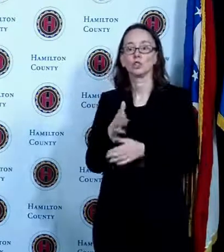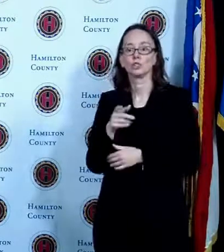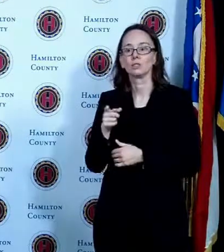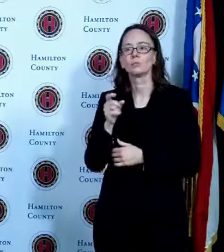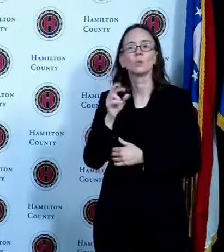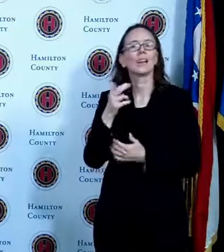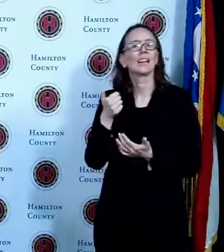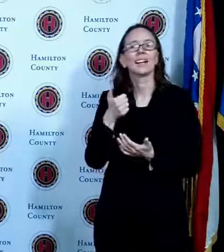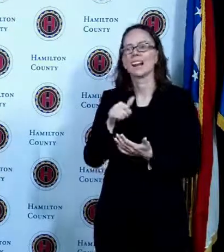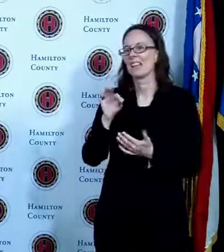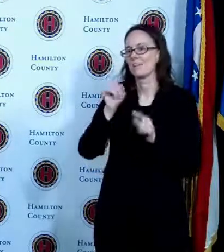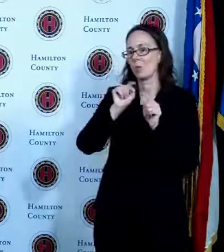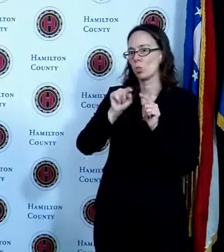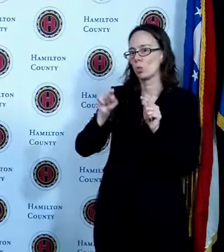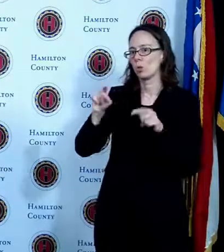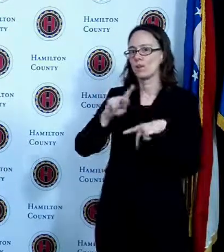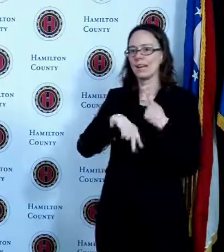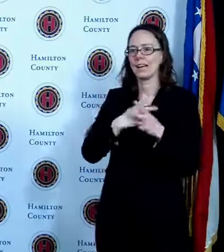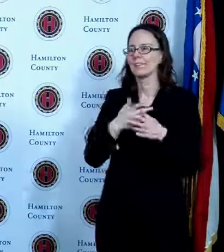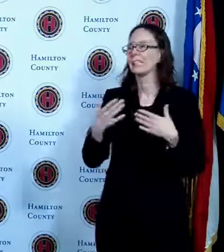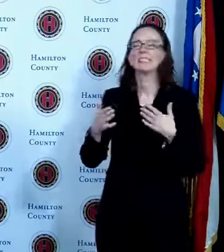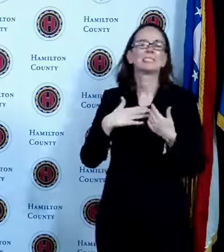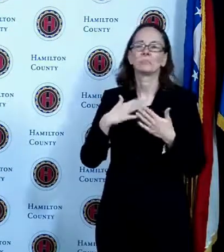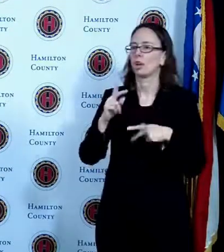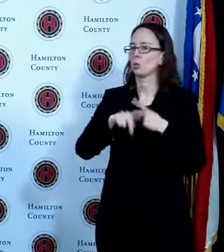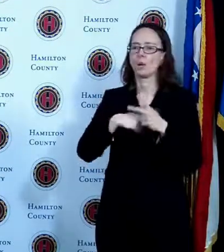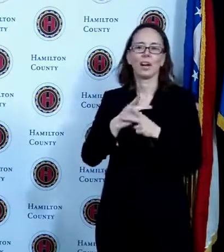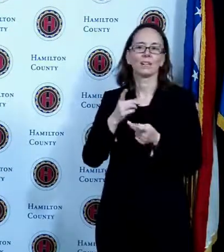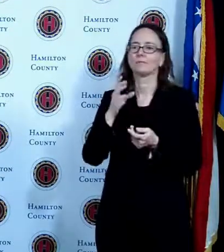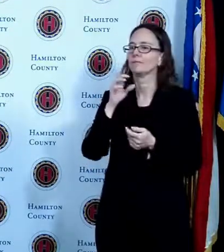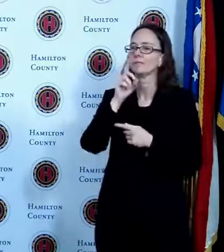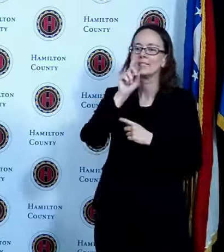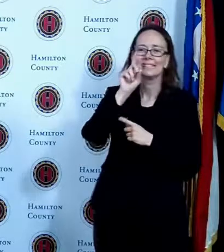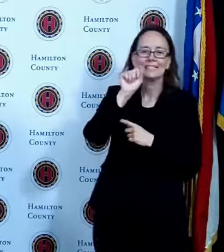back end no matter what trends data we have what you can't predict is the